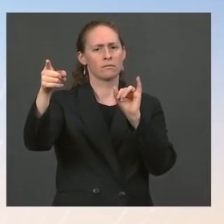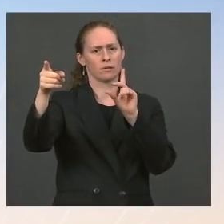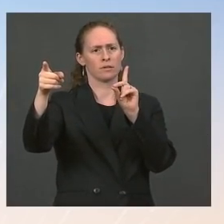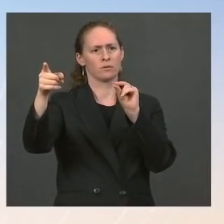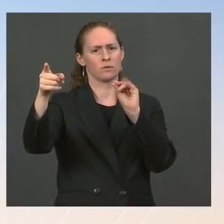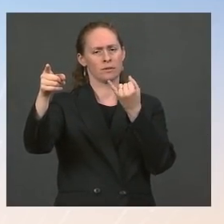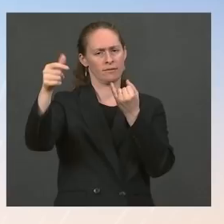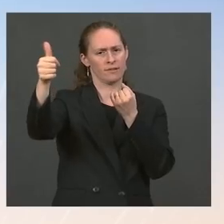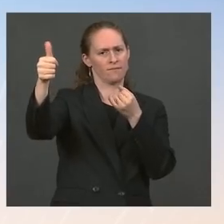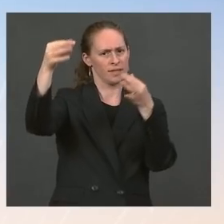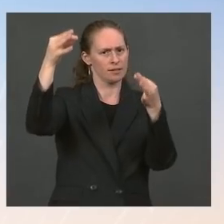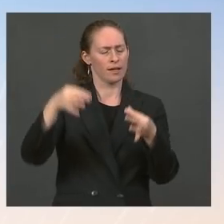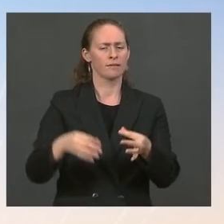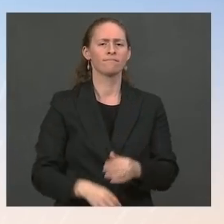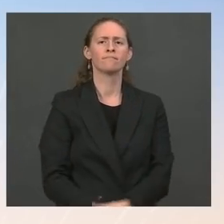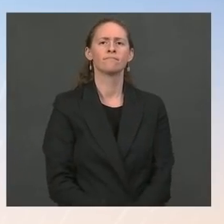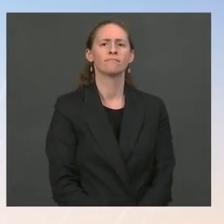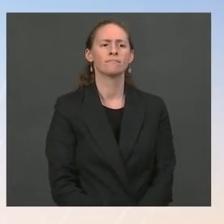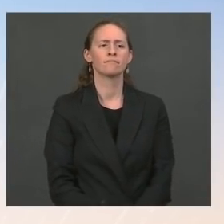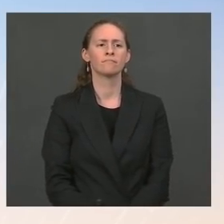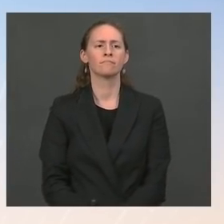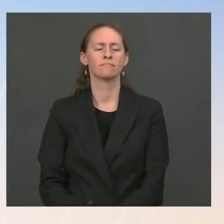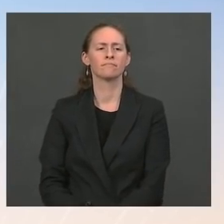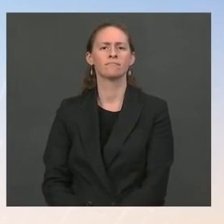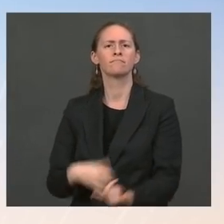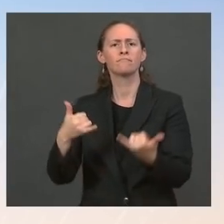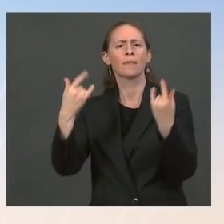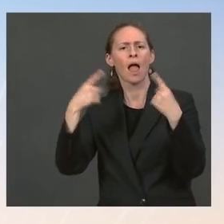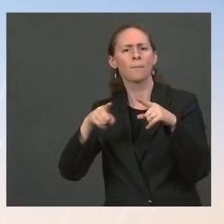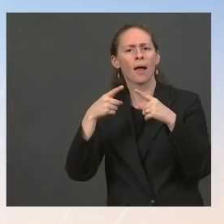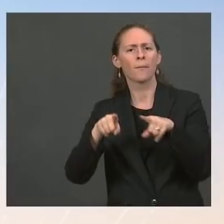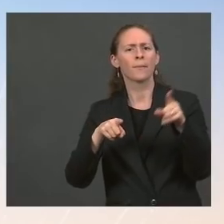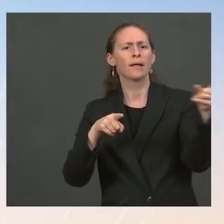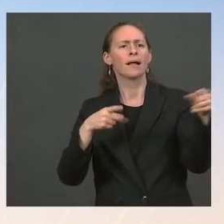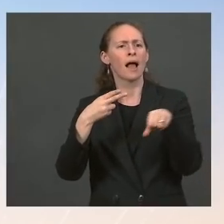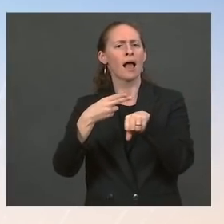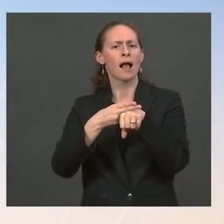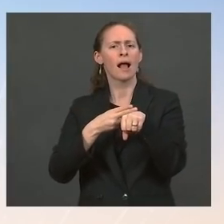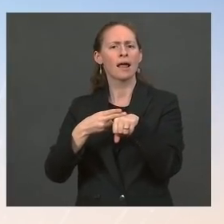The Press: Okay. And then, on Haiti, is the President considering sending in the U.S. military